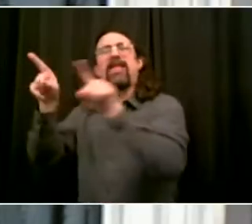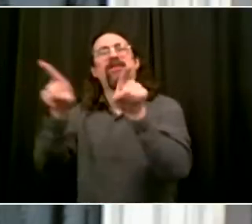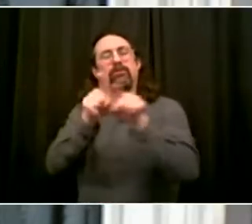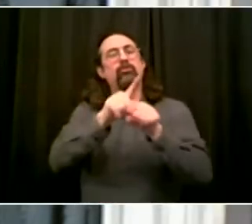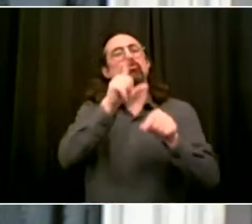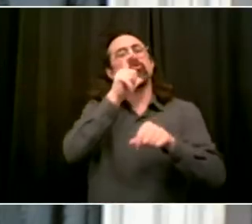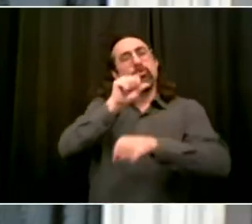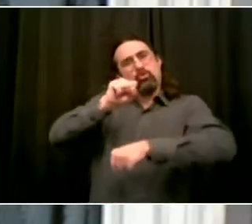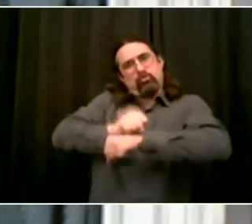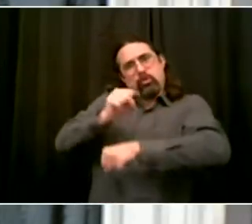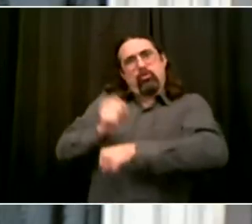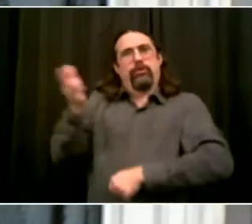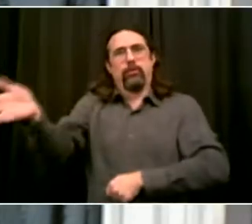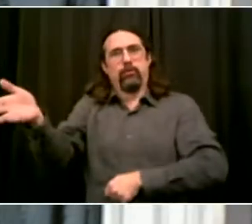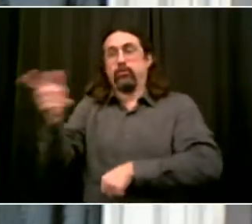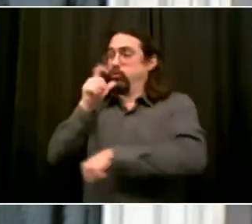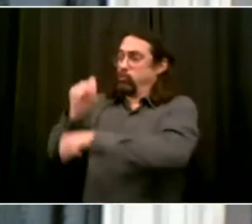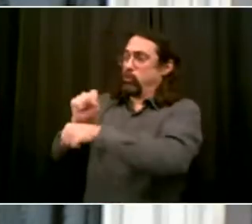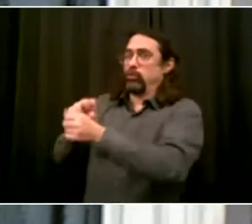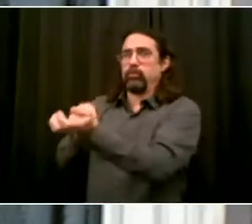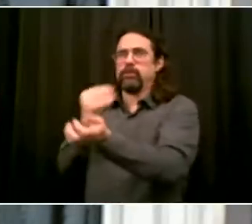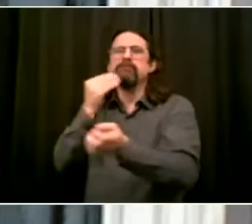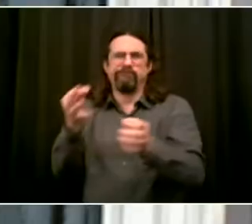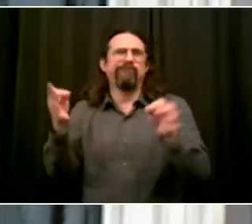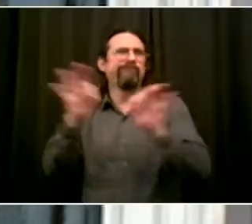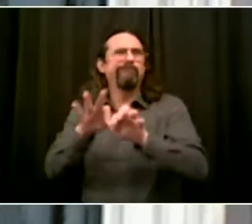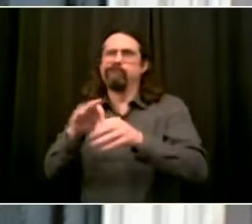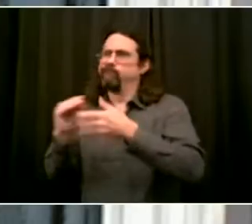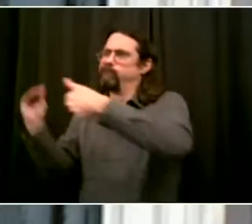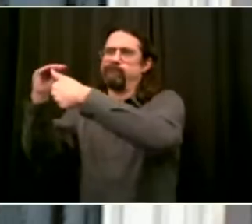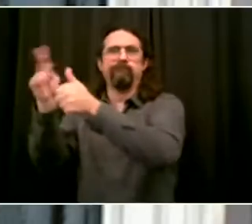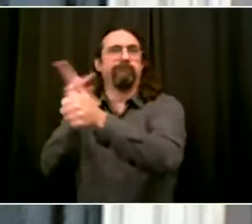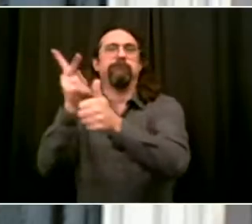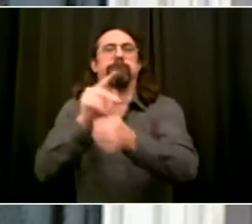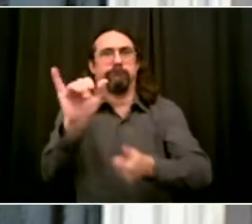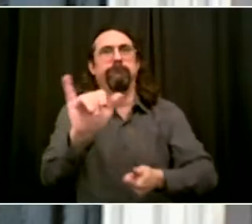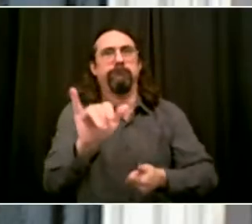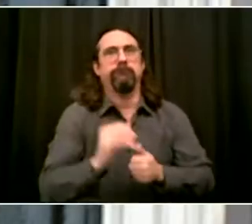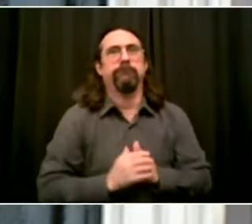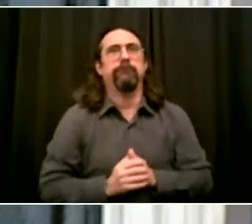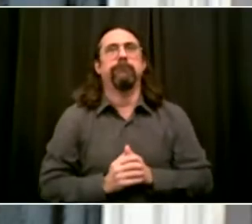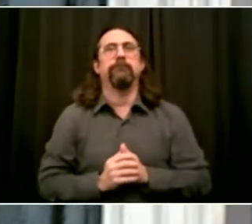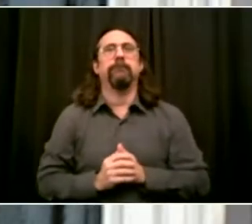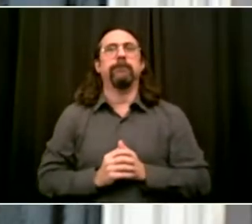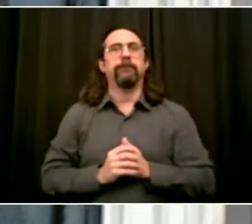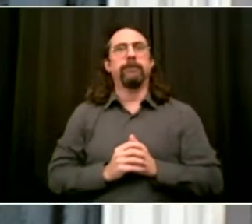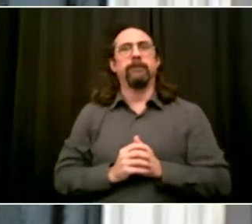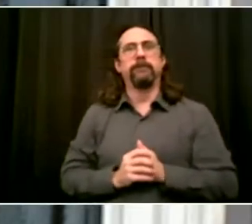DOSES, AND THERE WILL BE A PLAN